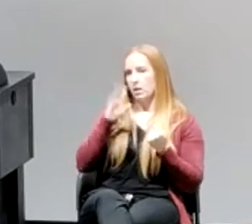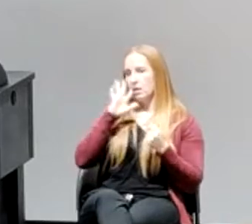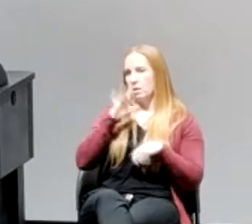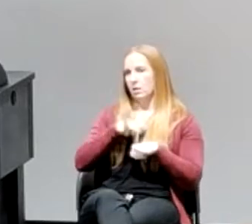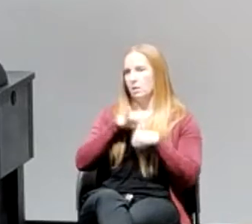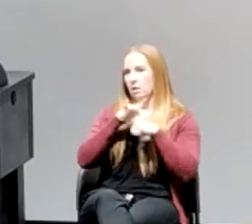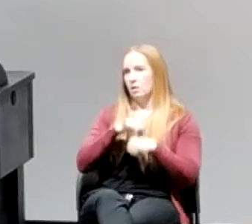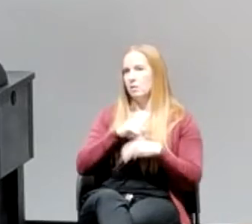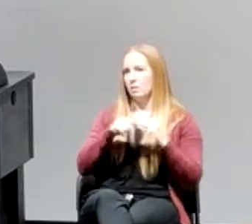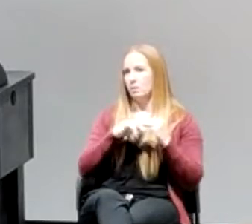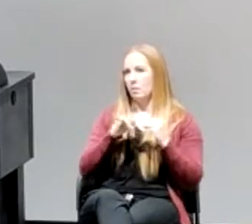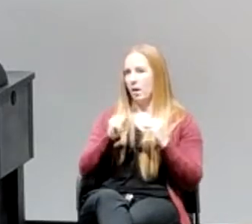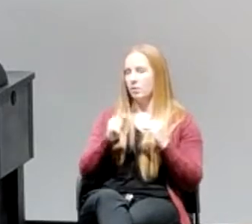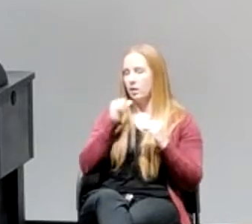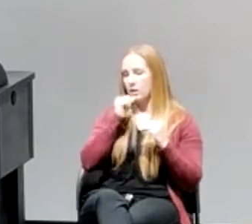It is not surprising that as companies and